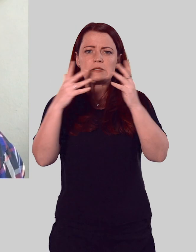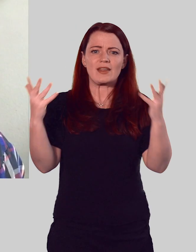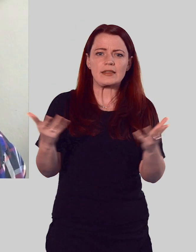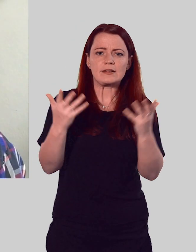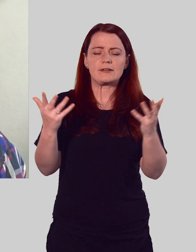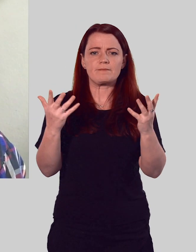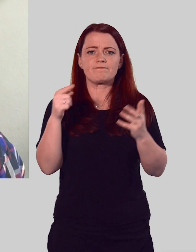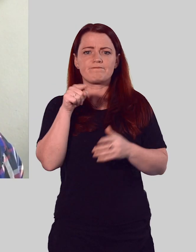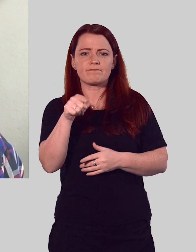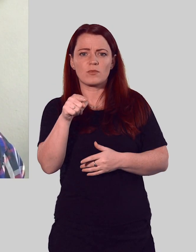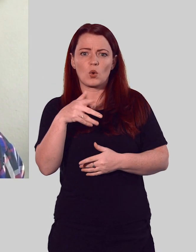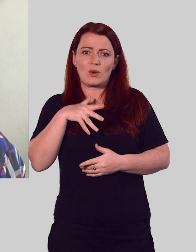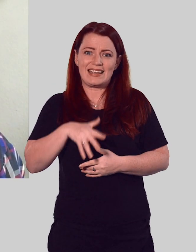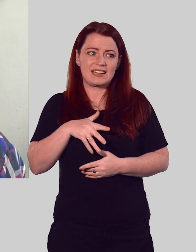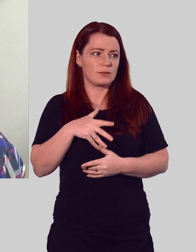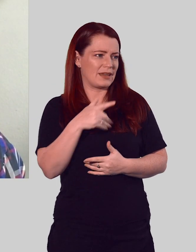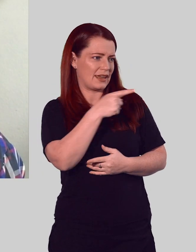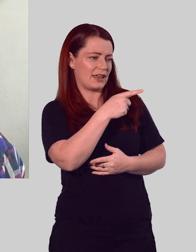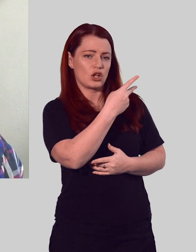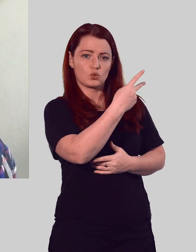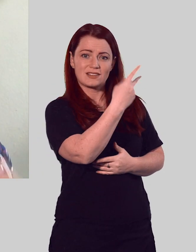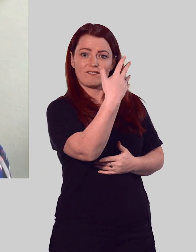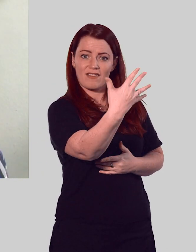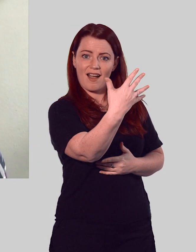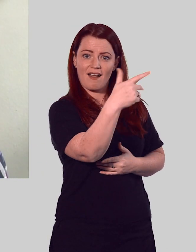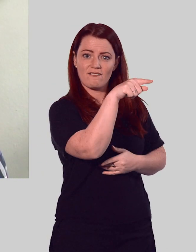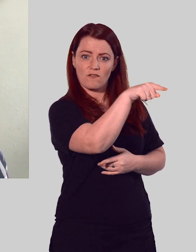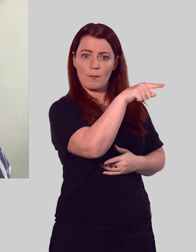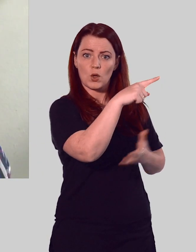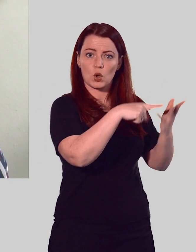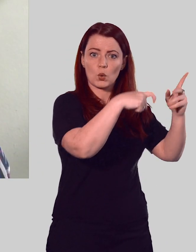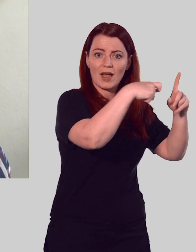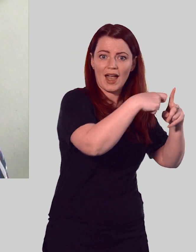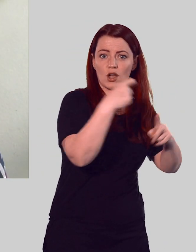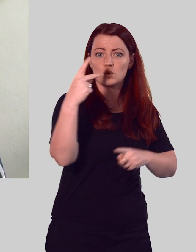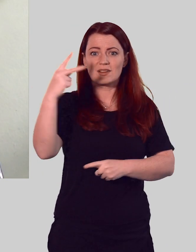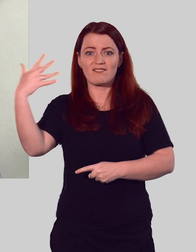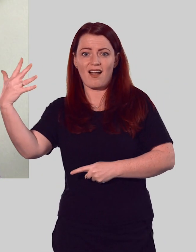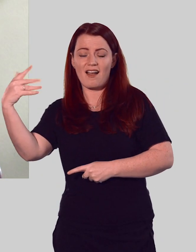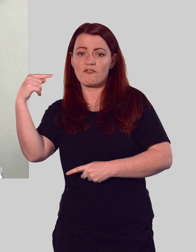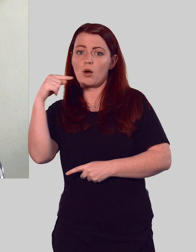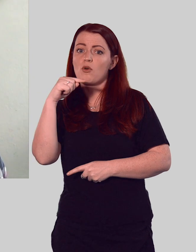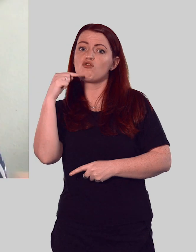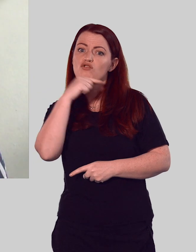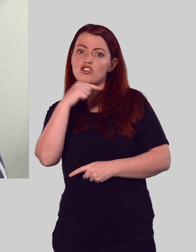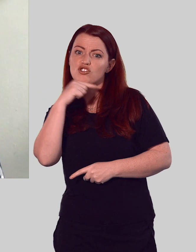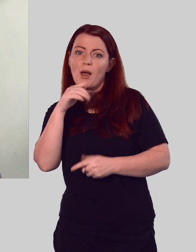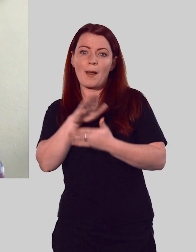25 from each of the two countries, simply so that there was enough ticket revenue for the festival.